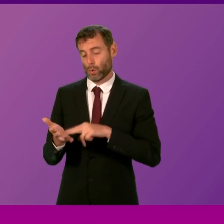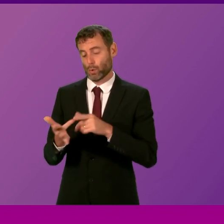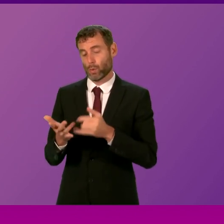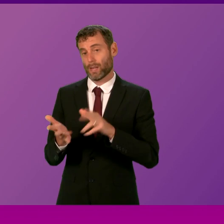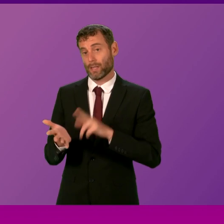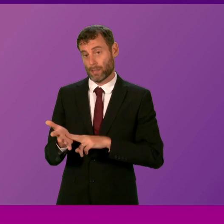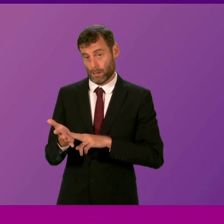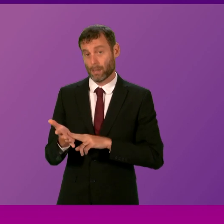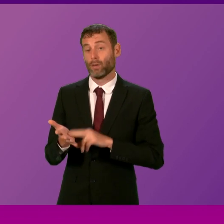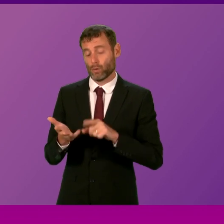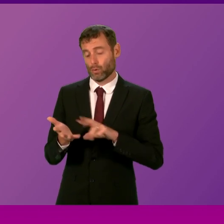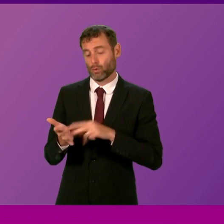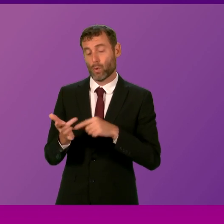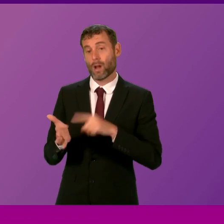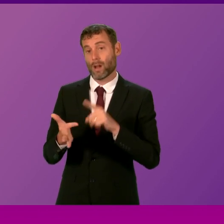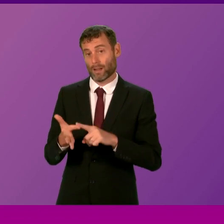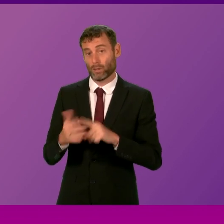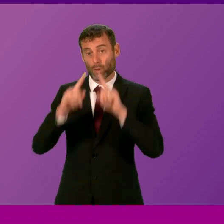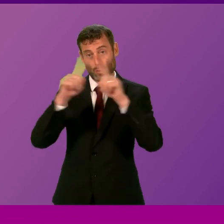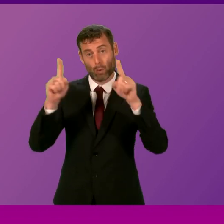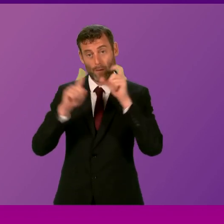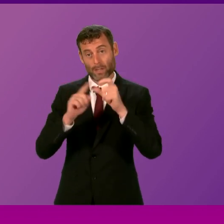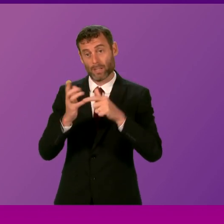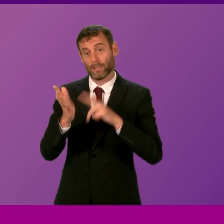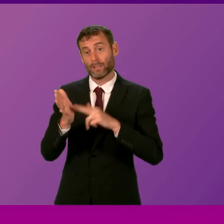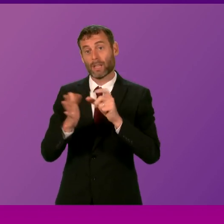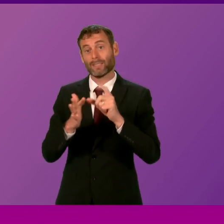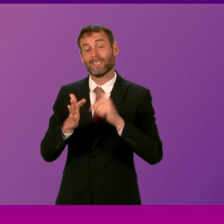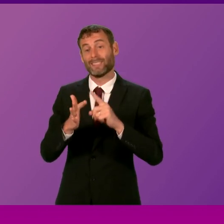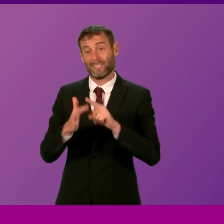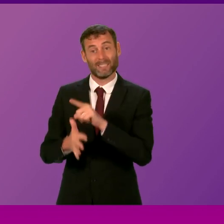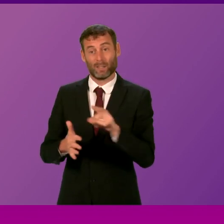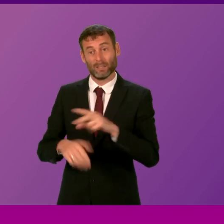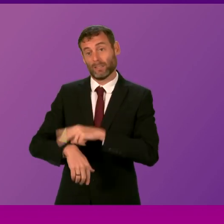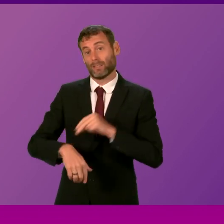Dundee because their employer has repeatedly failed to make a fair pay offer. Year on year,